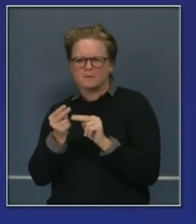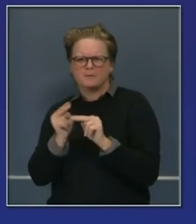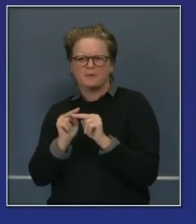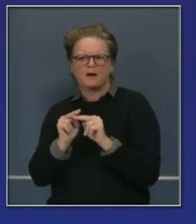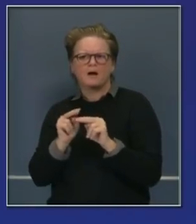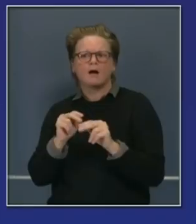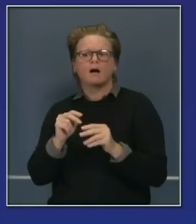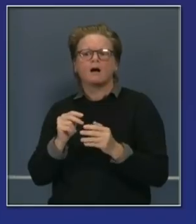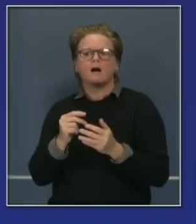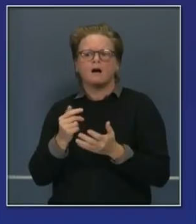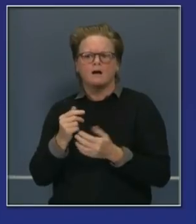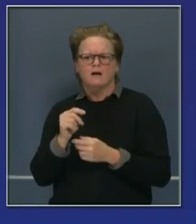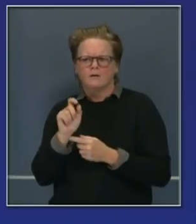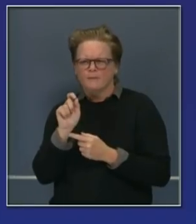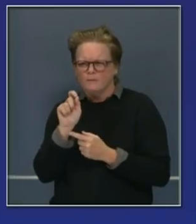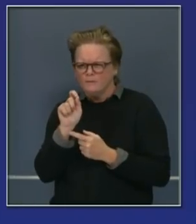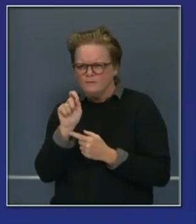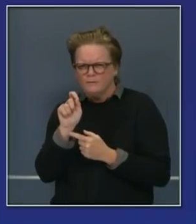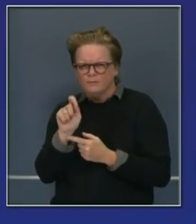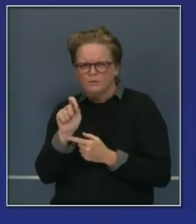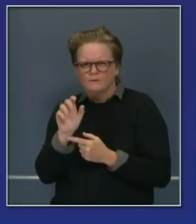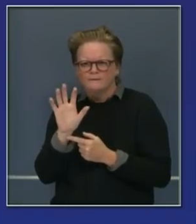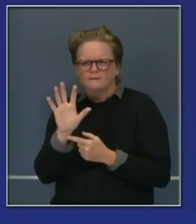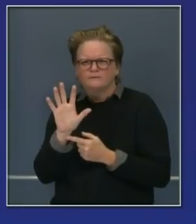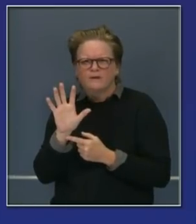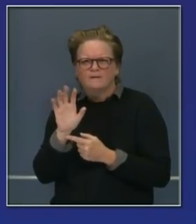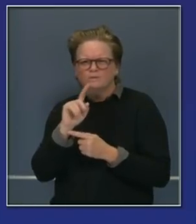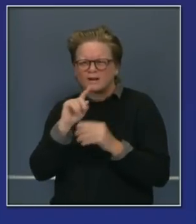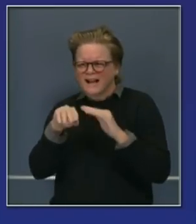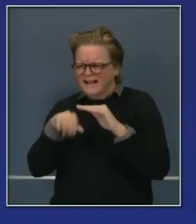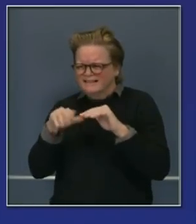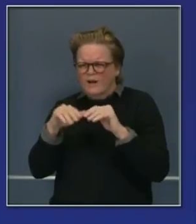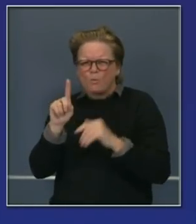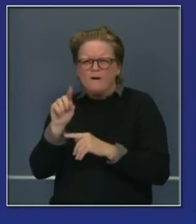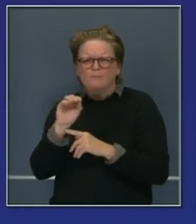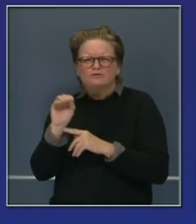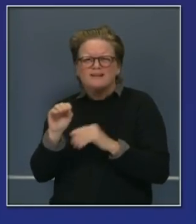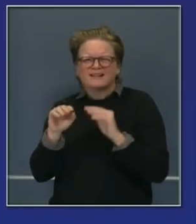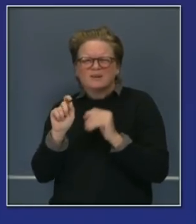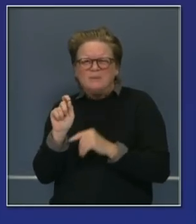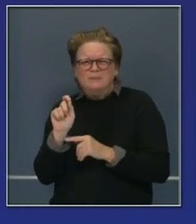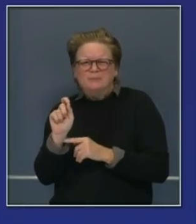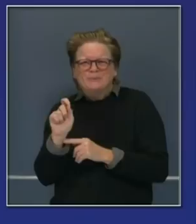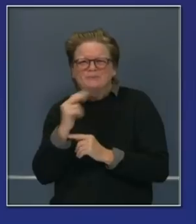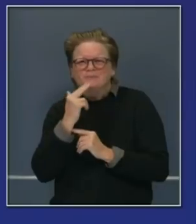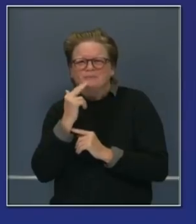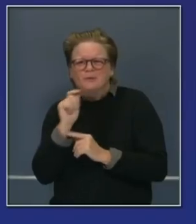D.C.. PREMIUMS THIS YEAR ARE GOING UP. I KNOW YOU HEARD THE WORD UP